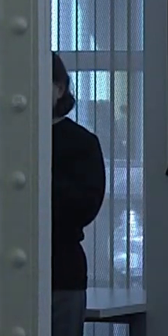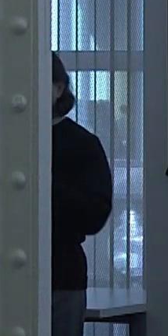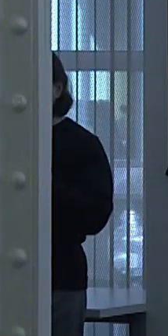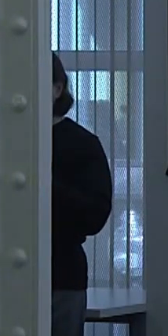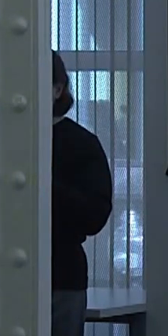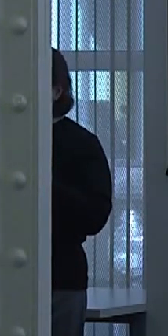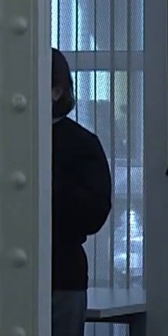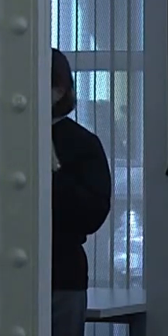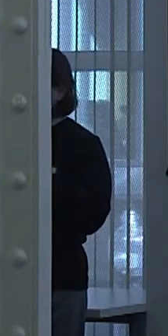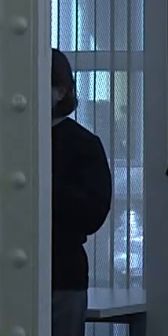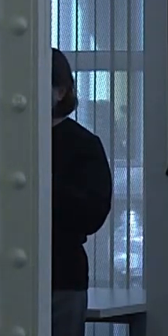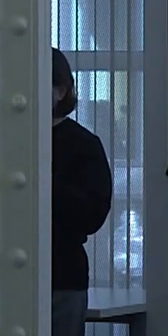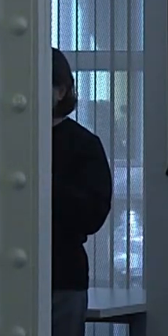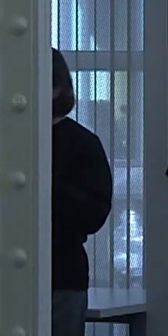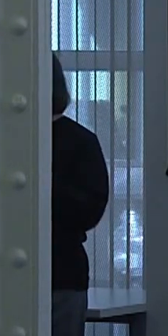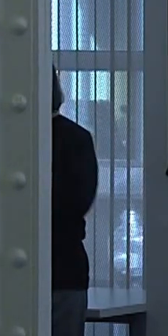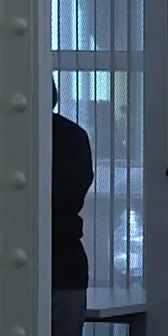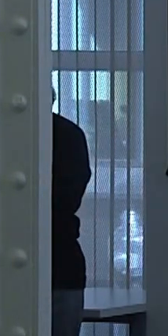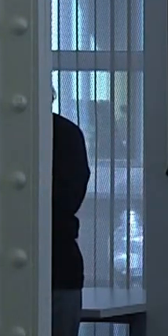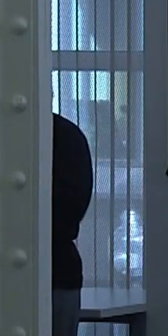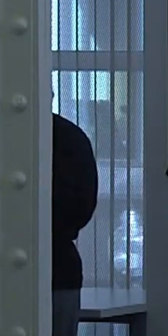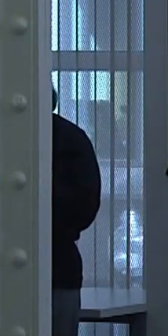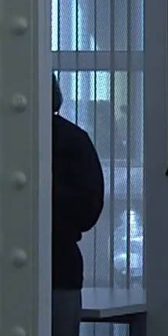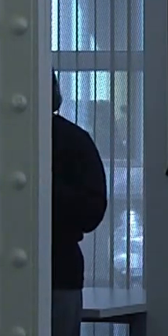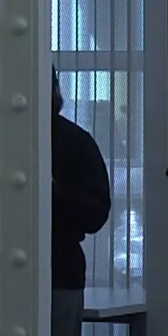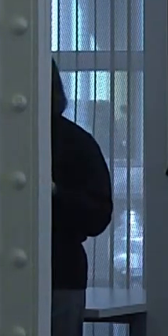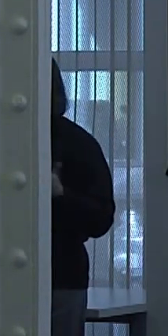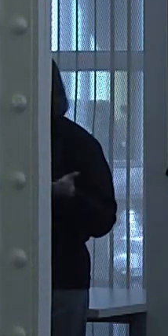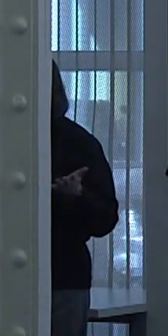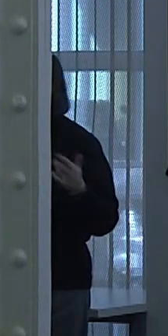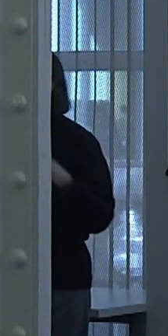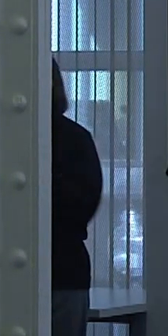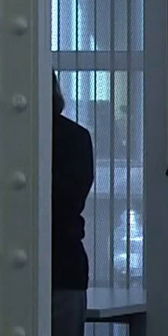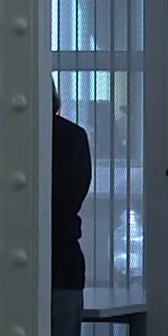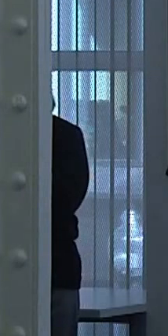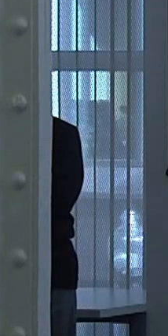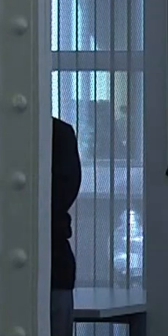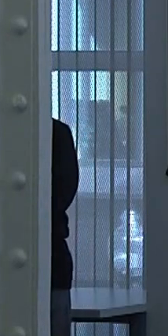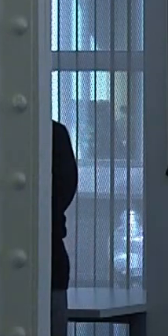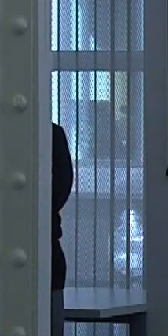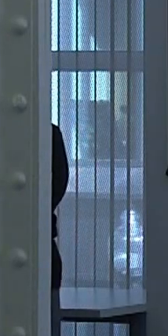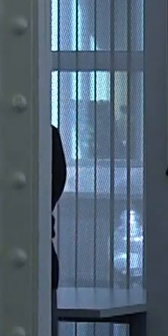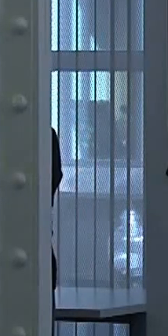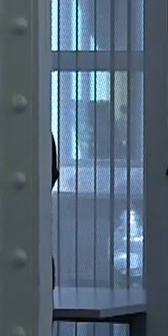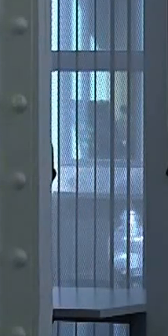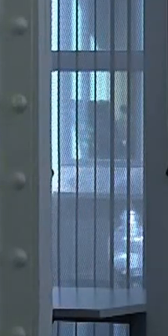I went to Guatemala, right before starting this job, to meet some community partners down